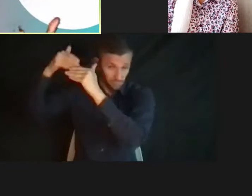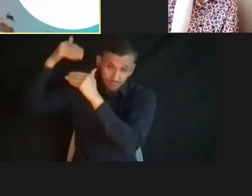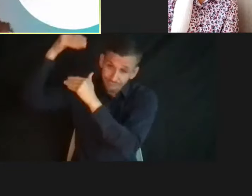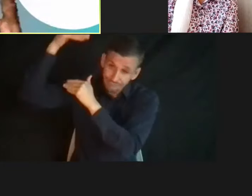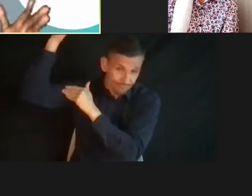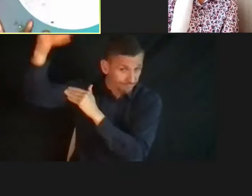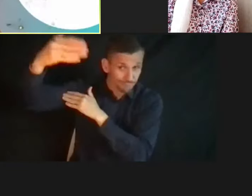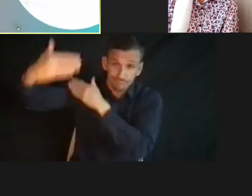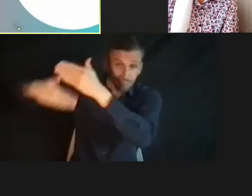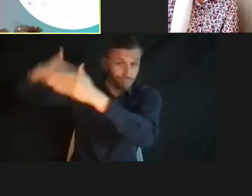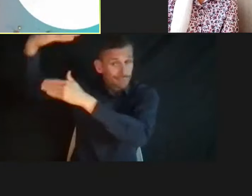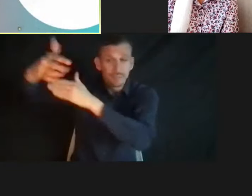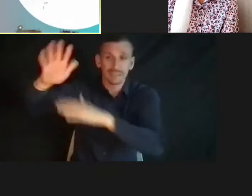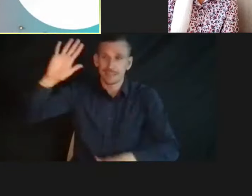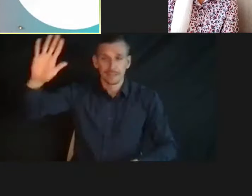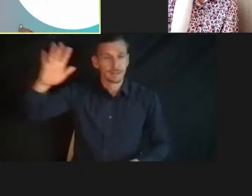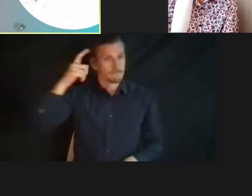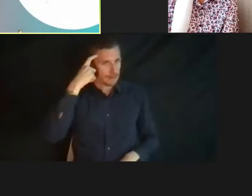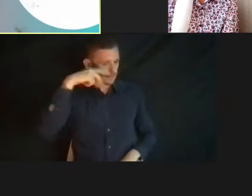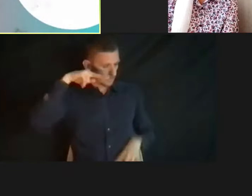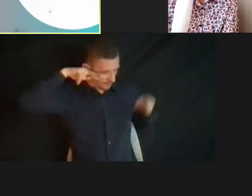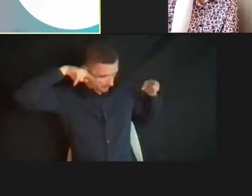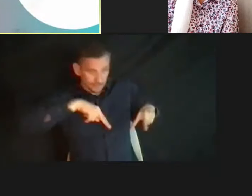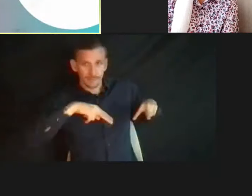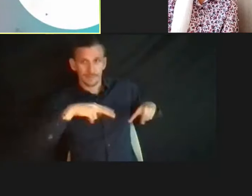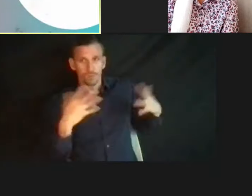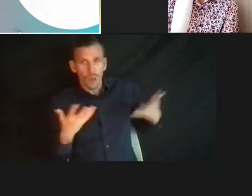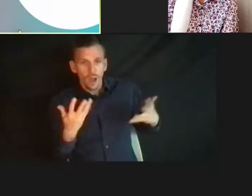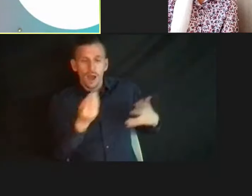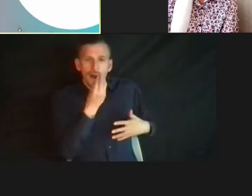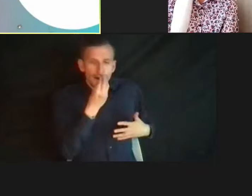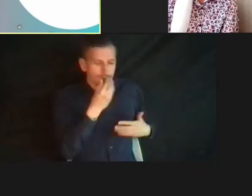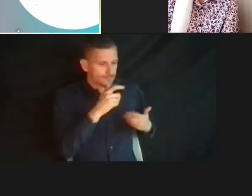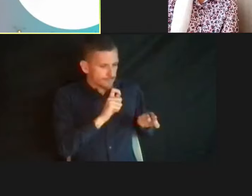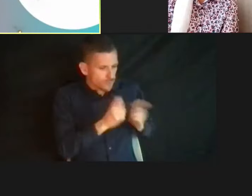all the reasons for financing a human terrain service. Local solutions need to be prioritized to